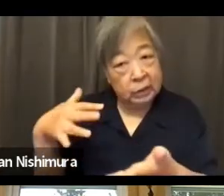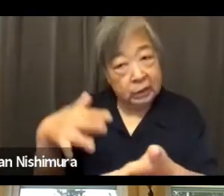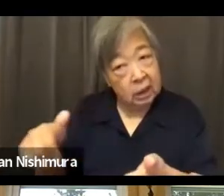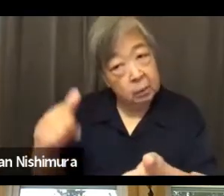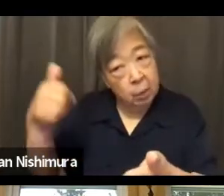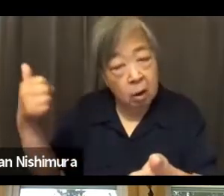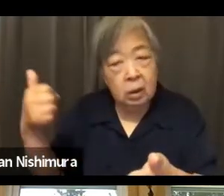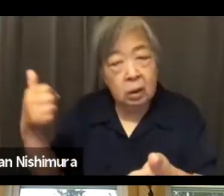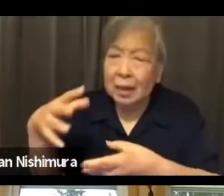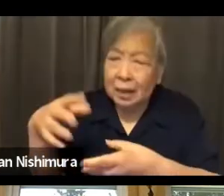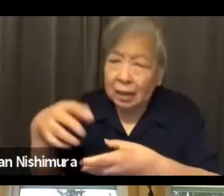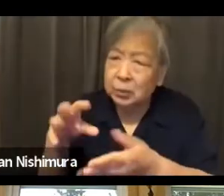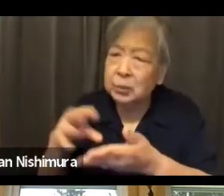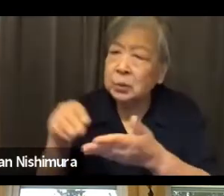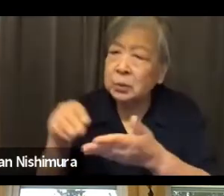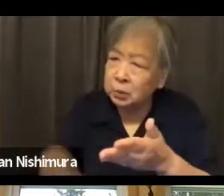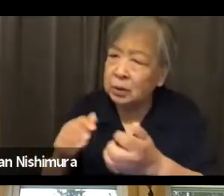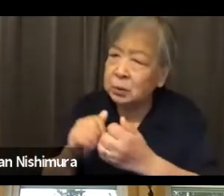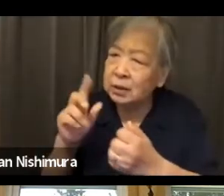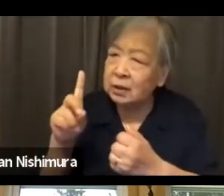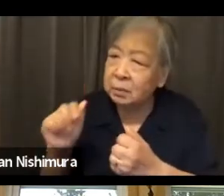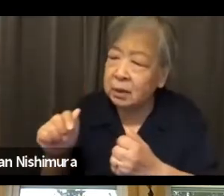students with disabilities really can help students understand.